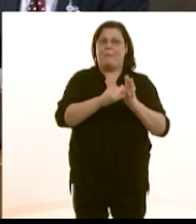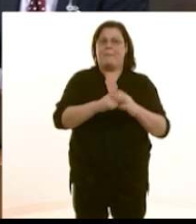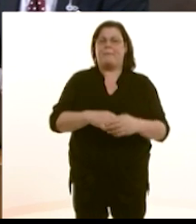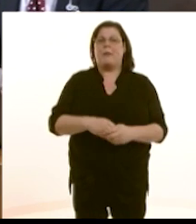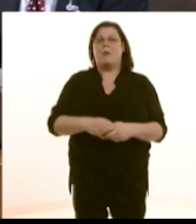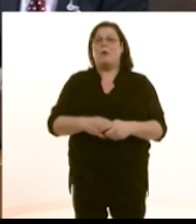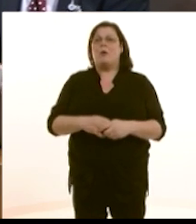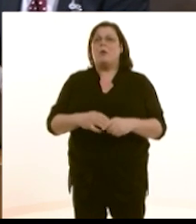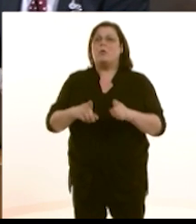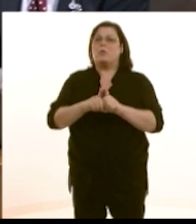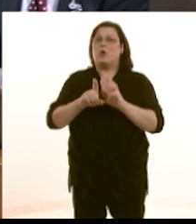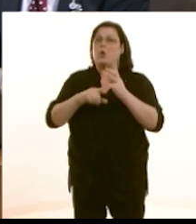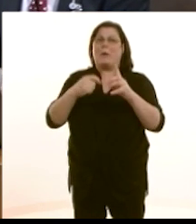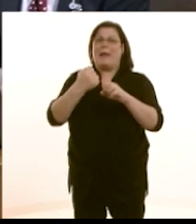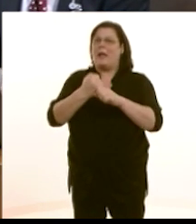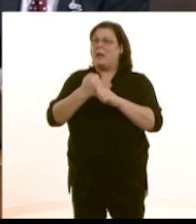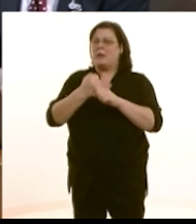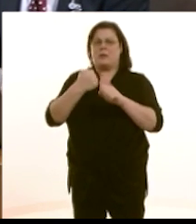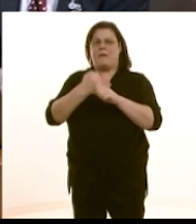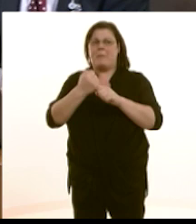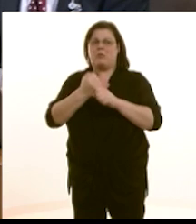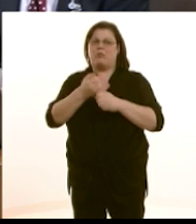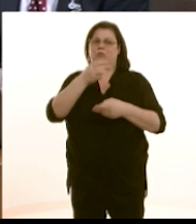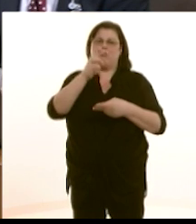is less that the UK Government can do about that. But, on energy costs, that is something